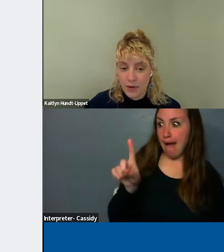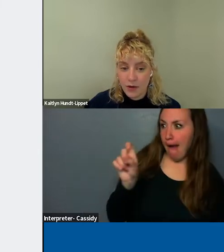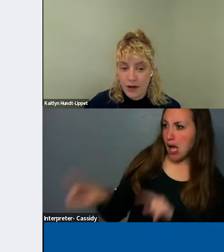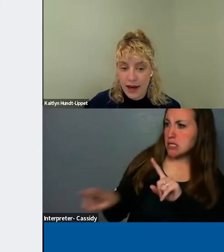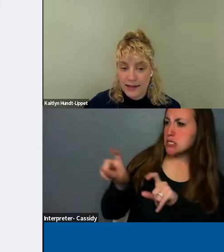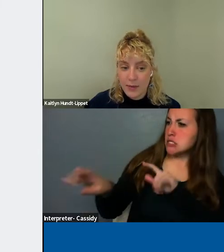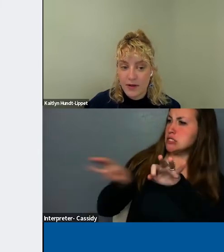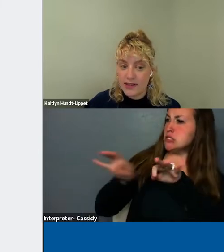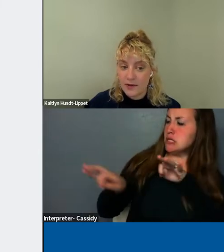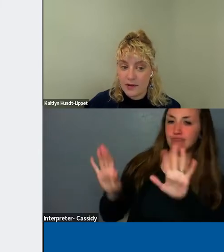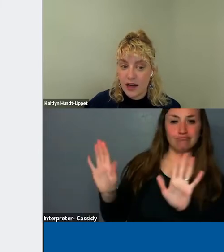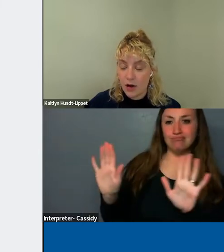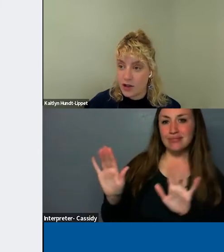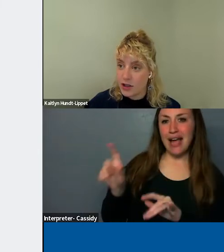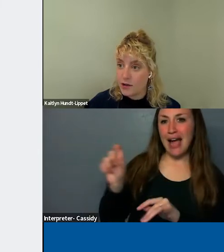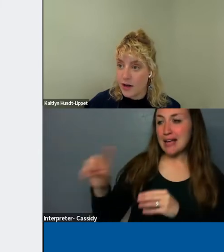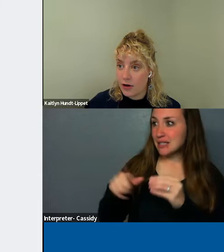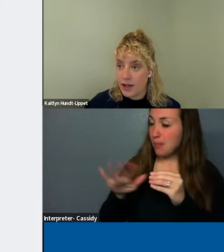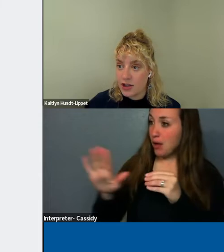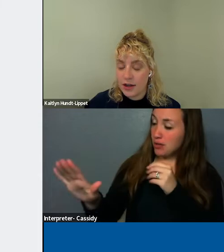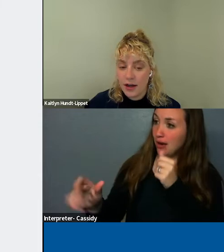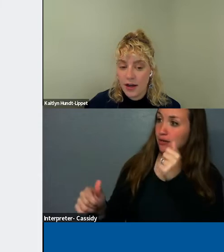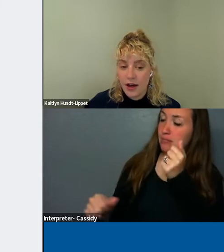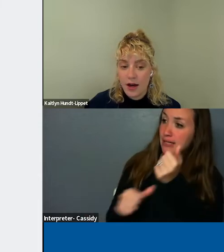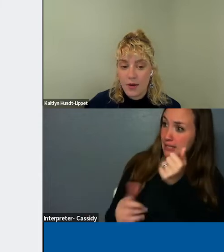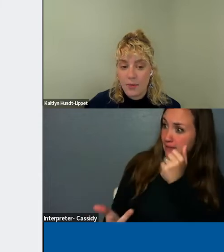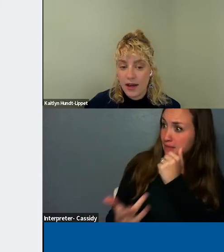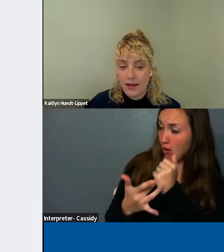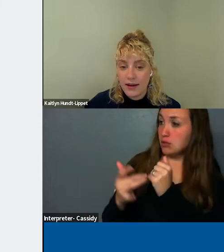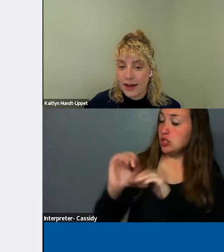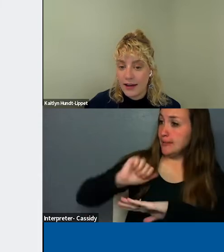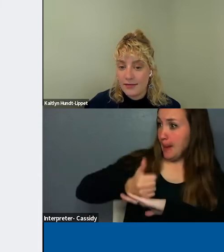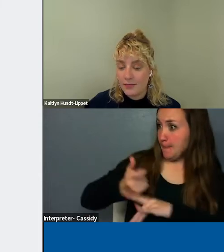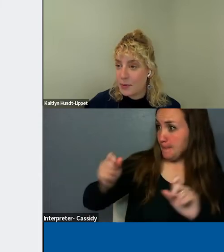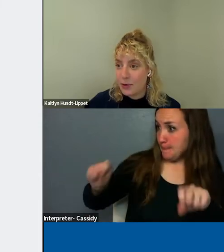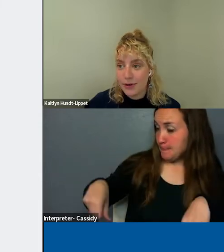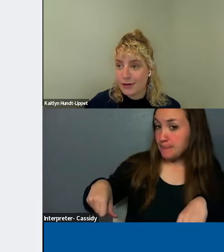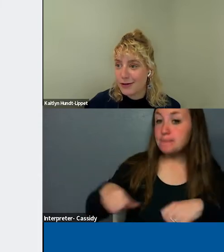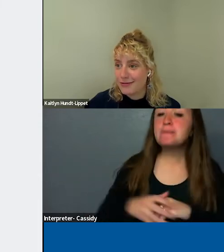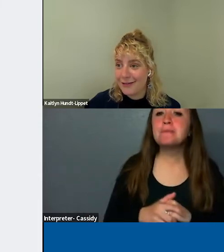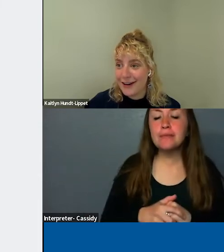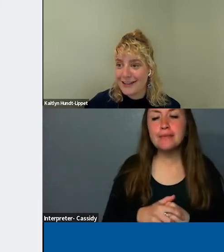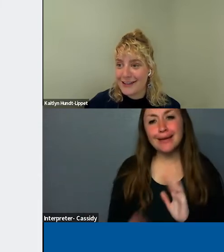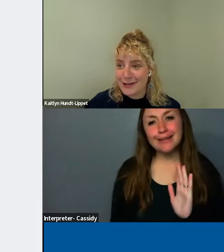You can ask about their assistive technology configuration. And then again, people will, I find,